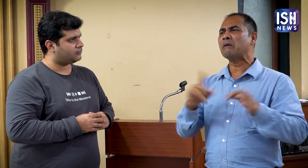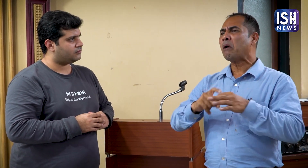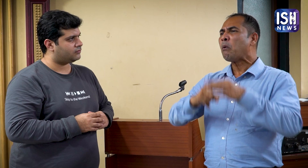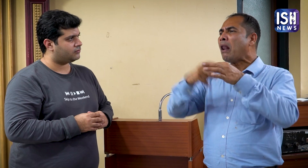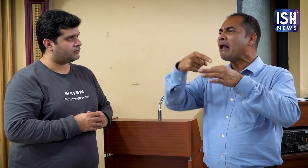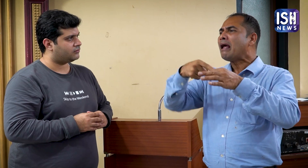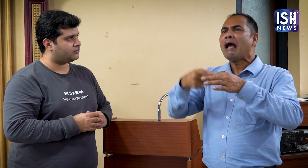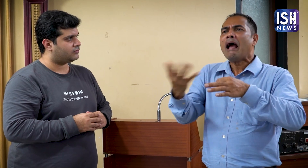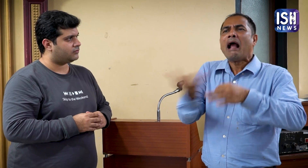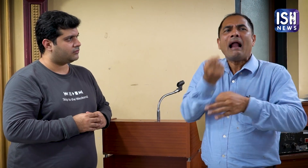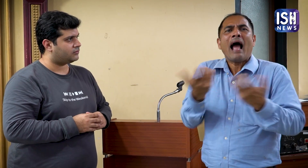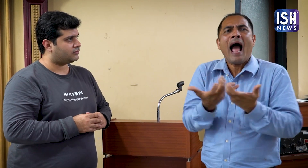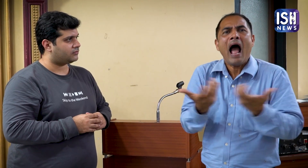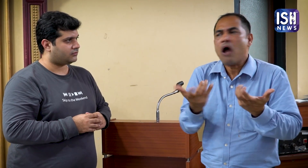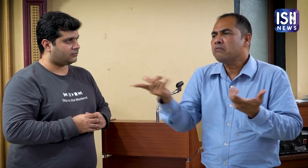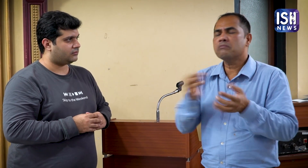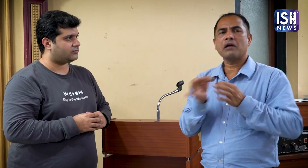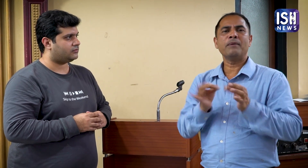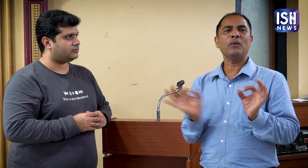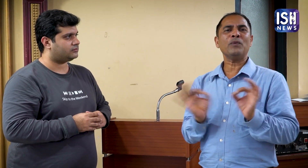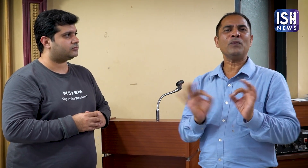However it does not explain what constitutes 'Quality Education'.